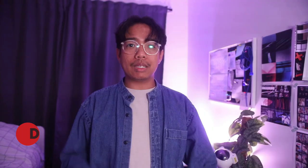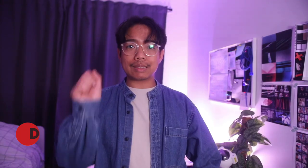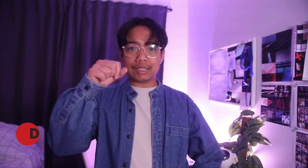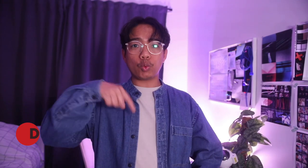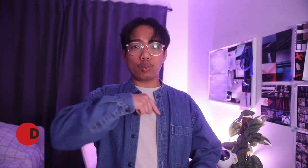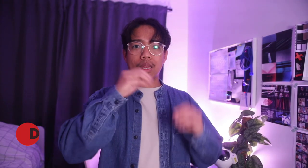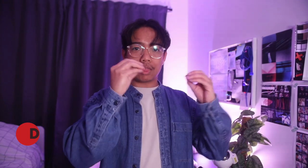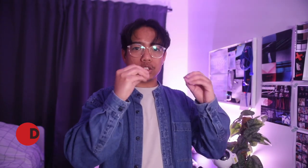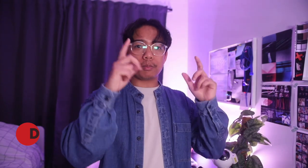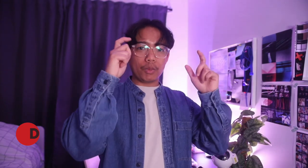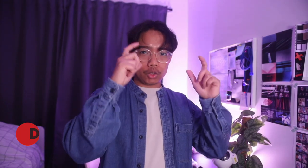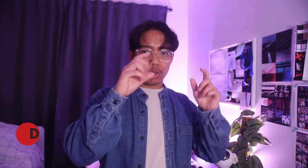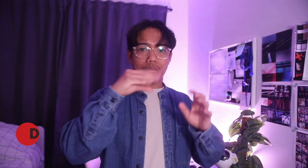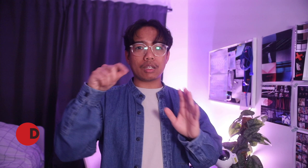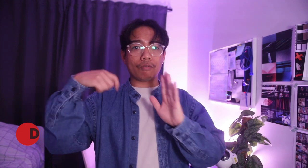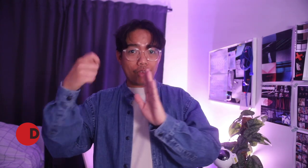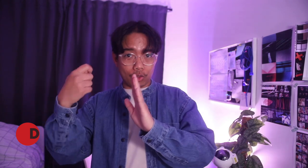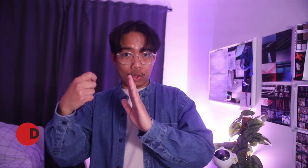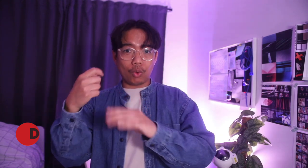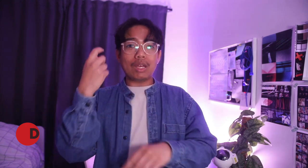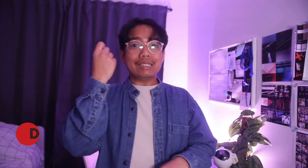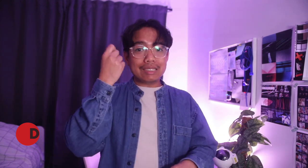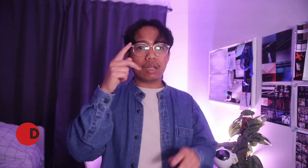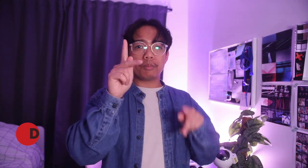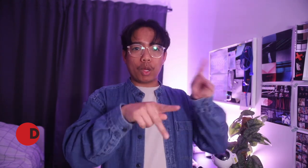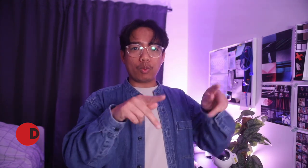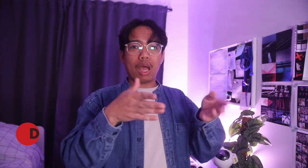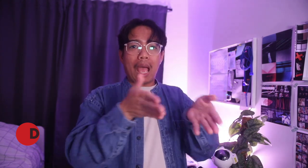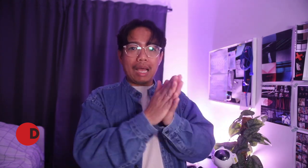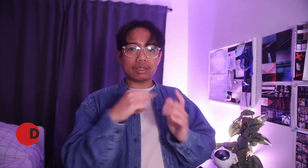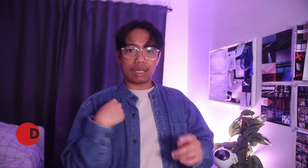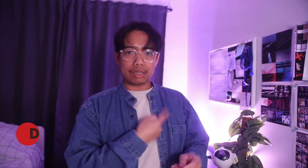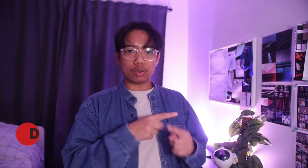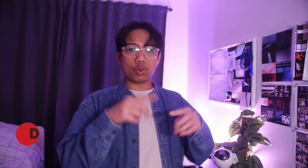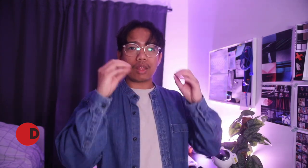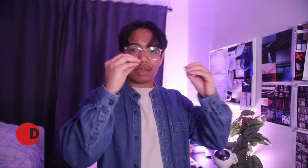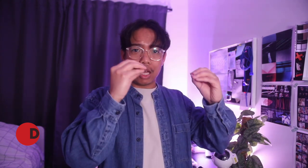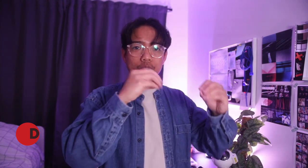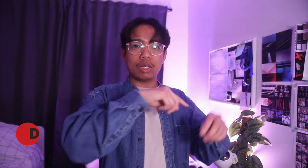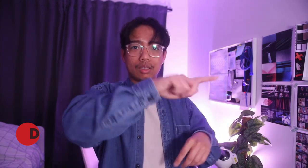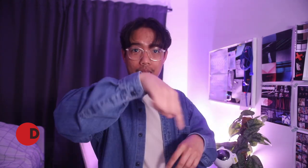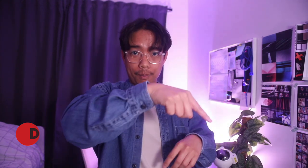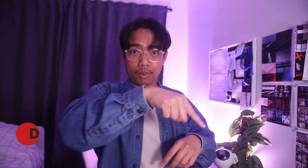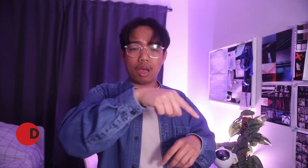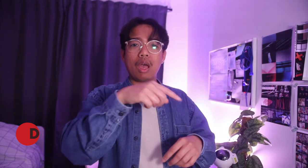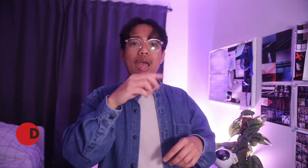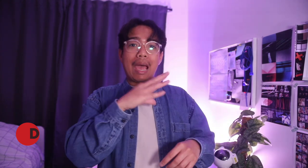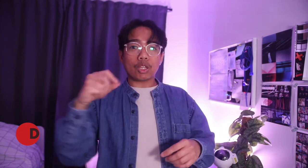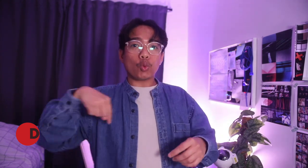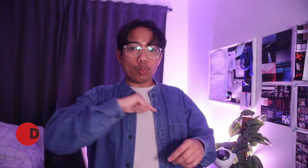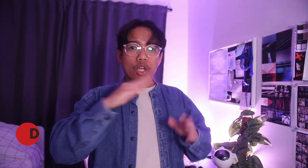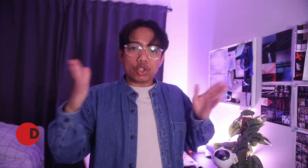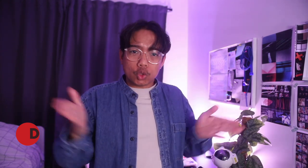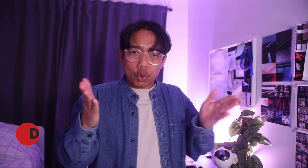Yes, we teach photography and videography - although people need to request the sessions and we encourage Deaf groups to get together